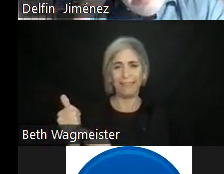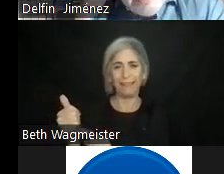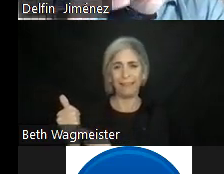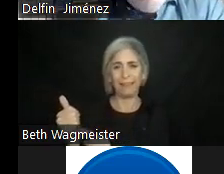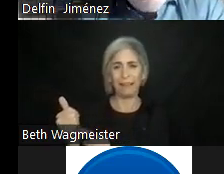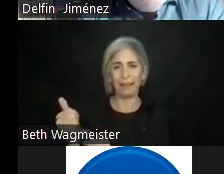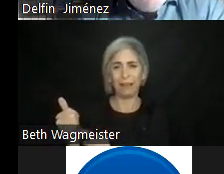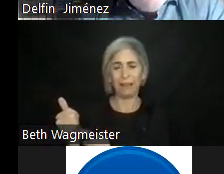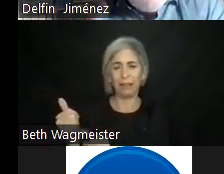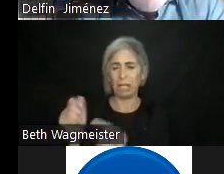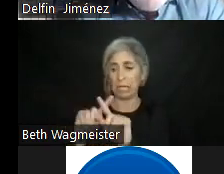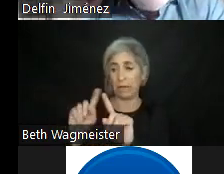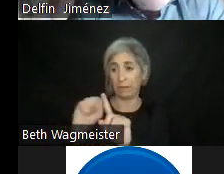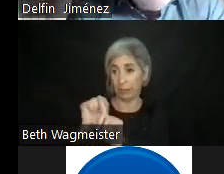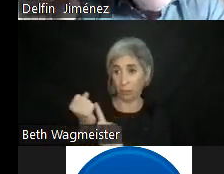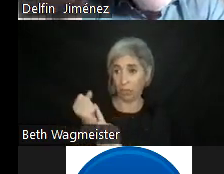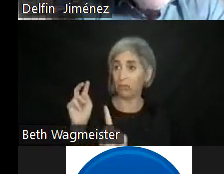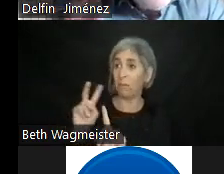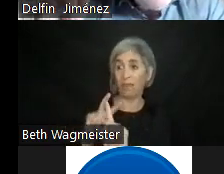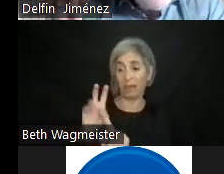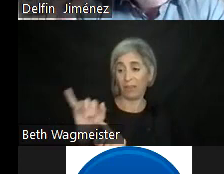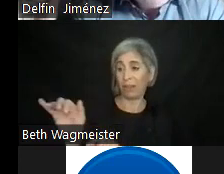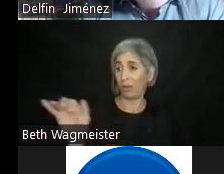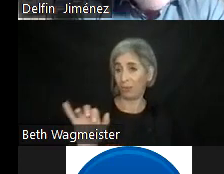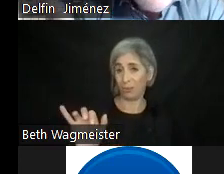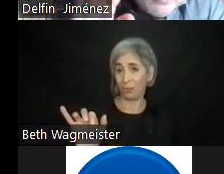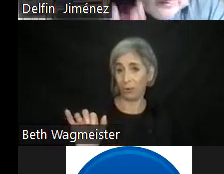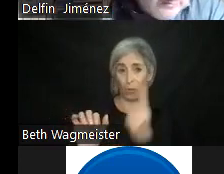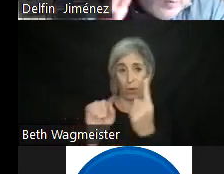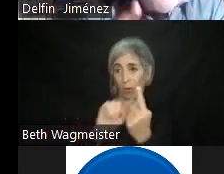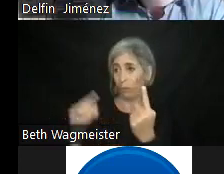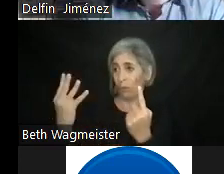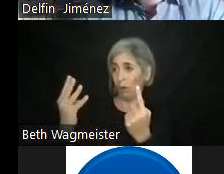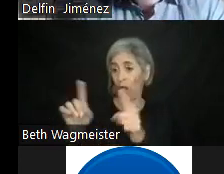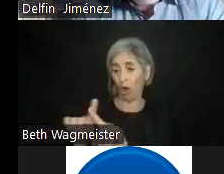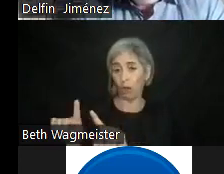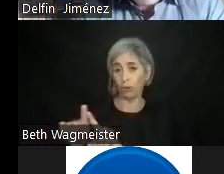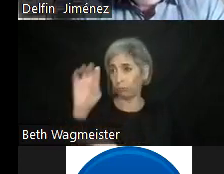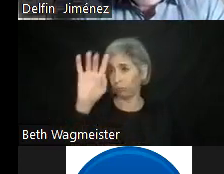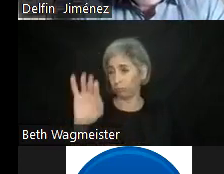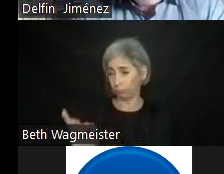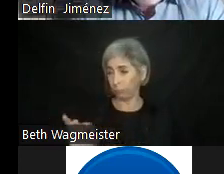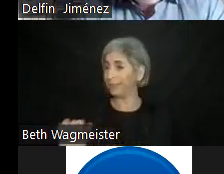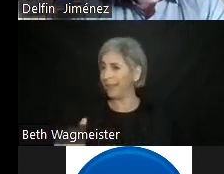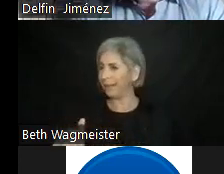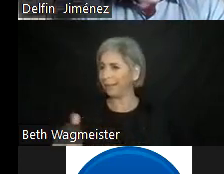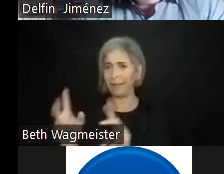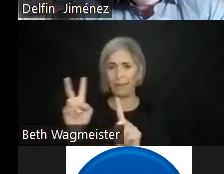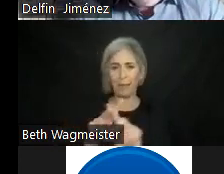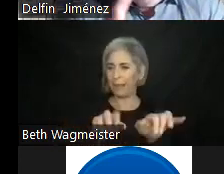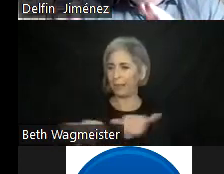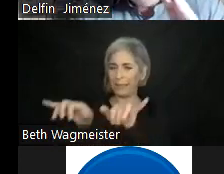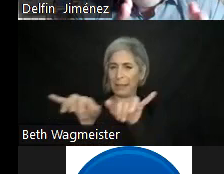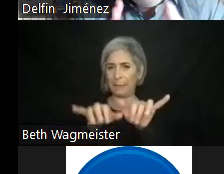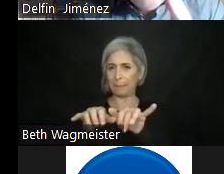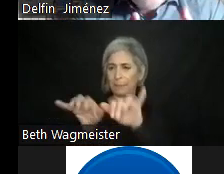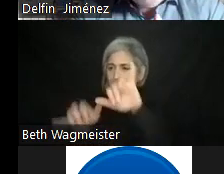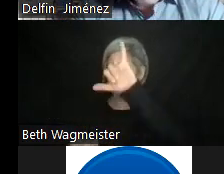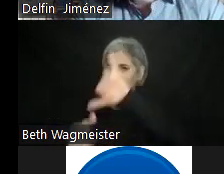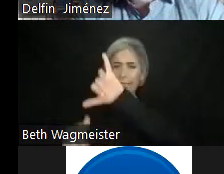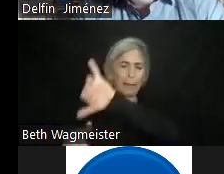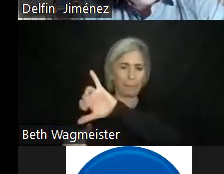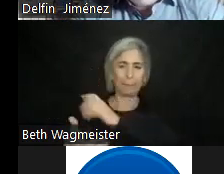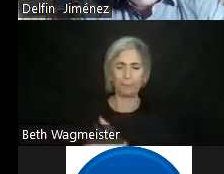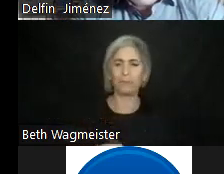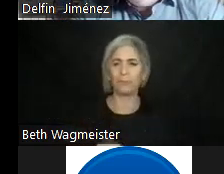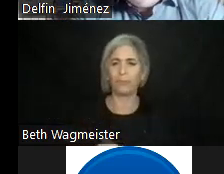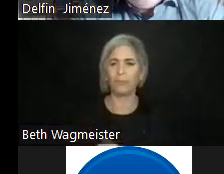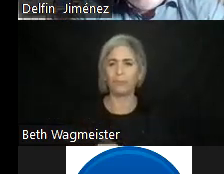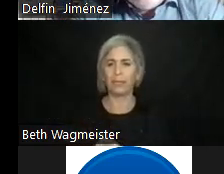situation apply sections 1 to 4 and other sections. This is how to use the standard.